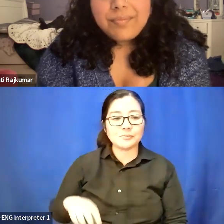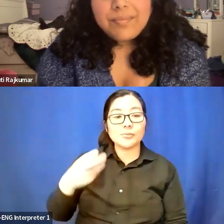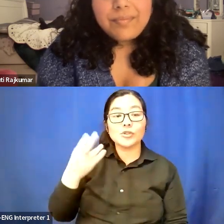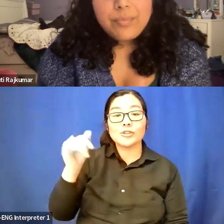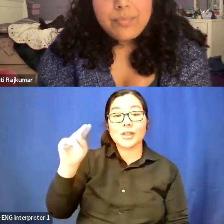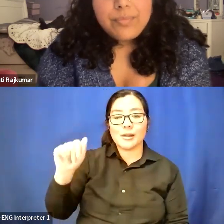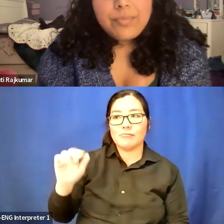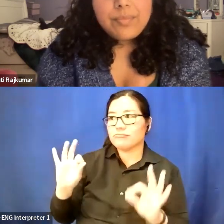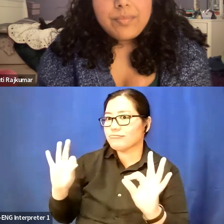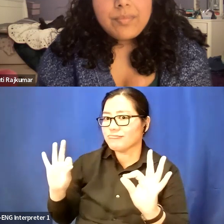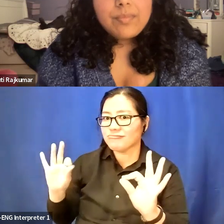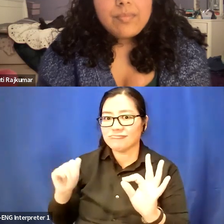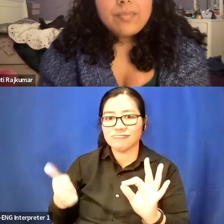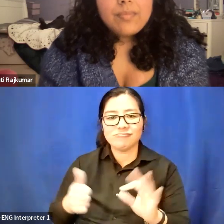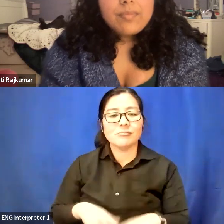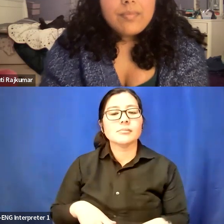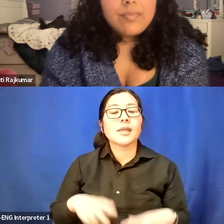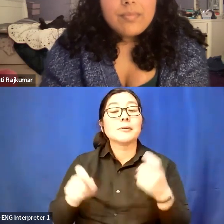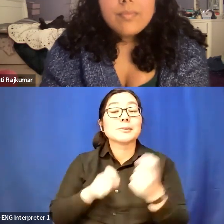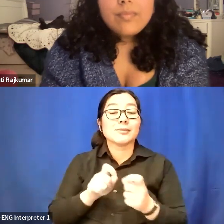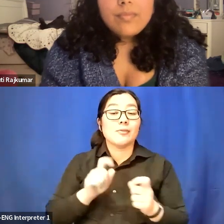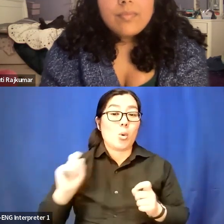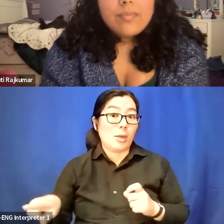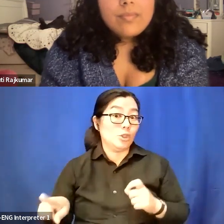So now I have some specific questions for you both, but we'll start with Shruti.